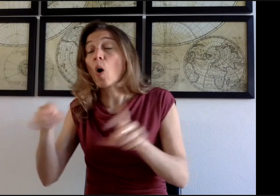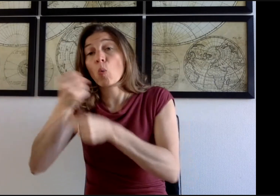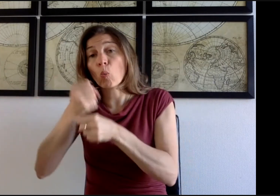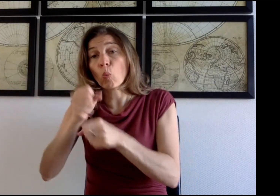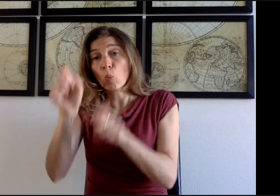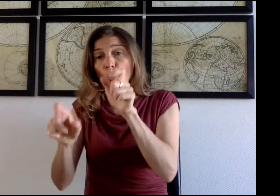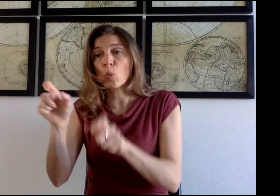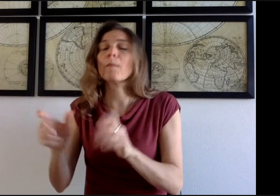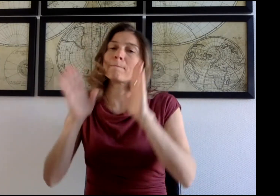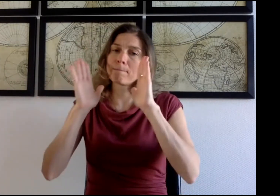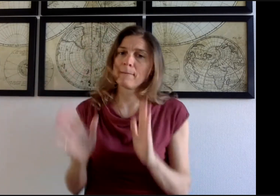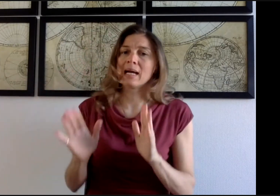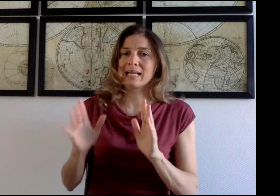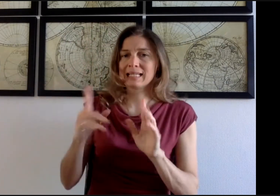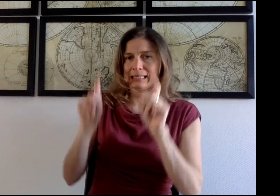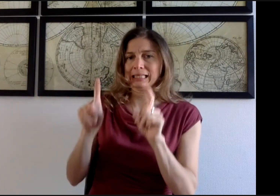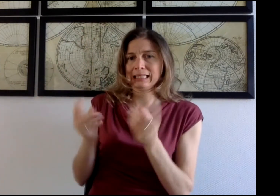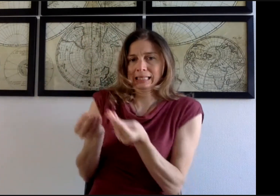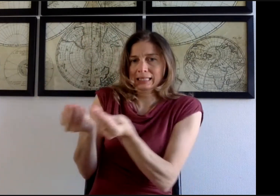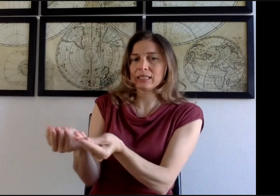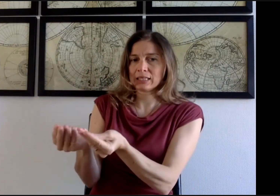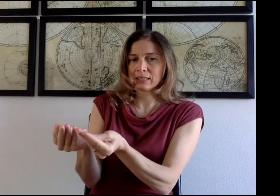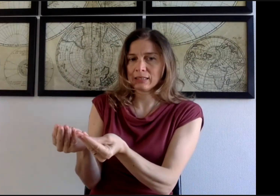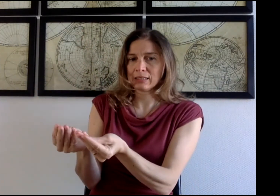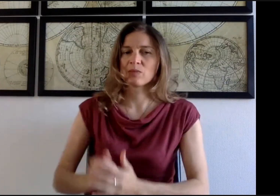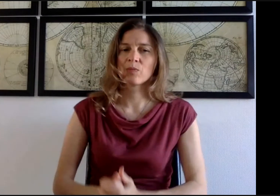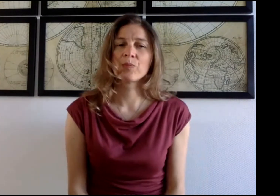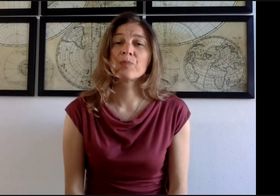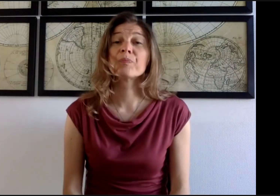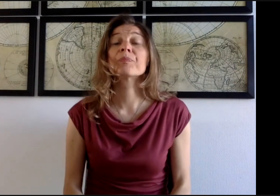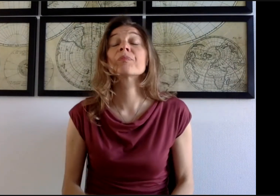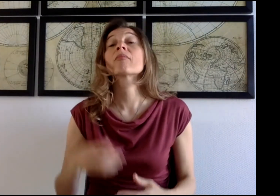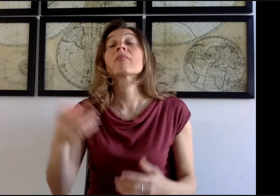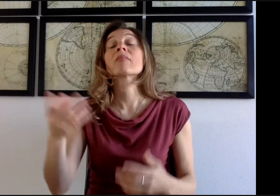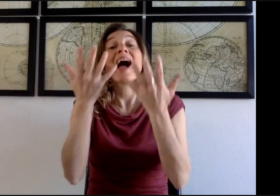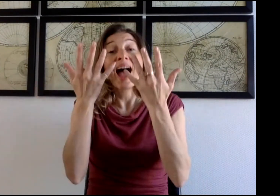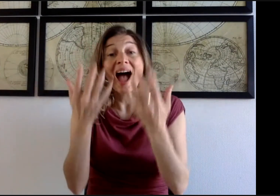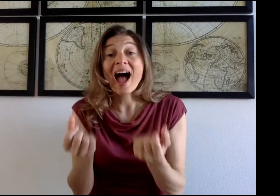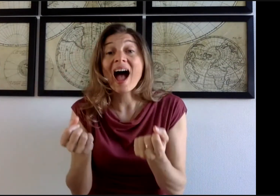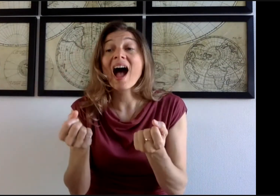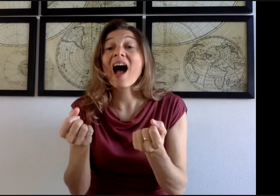in the area of lockdown when Spain declared state of alarm,